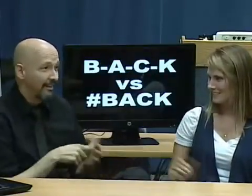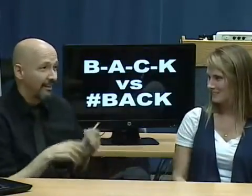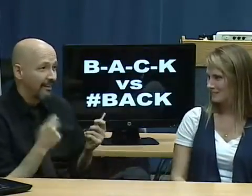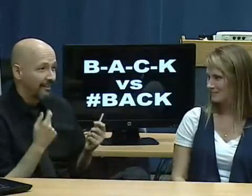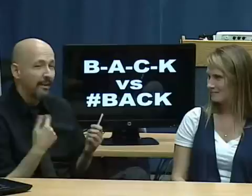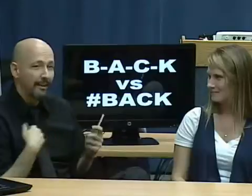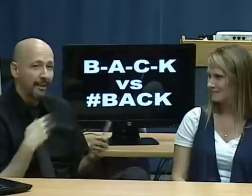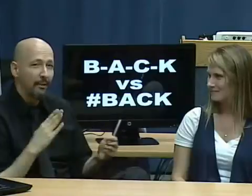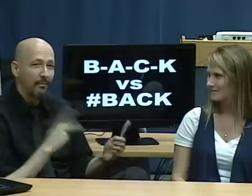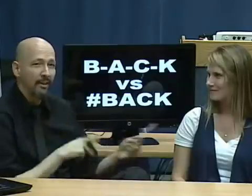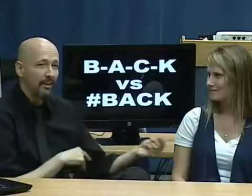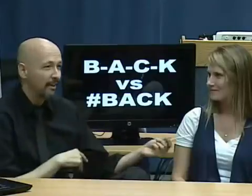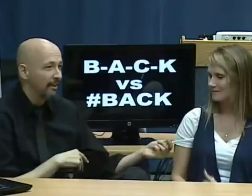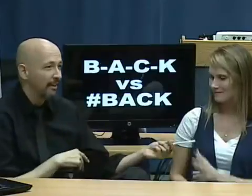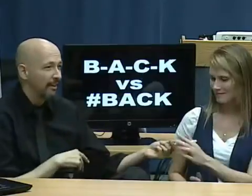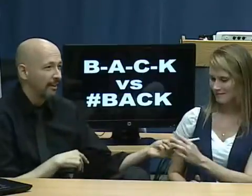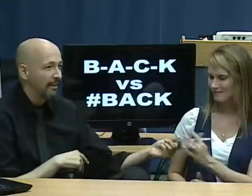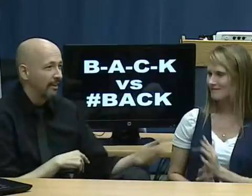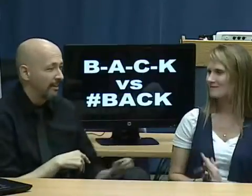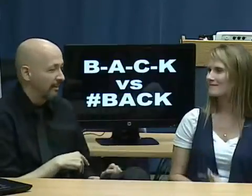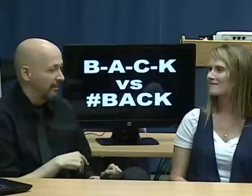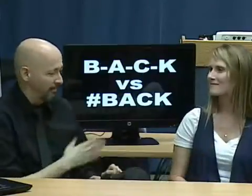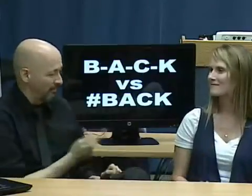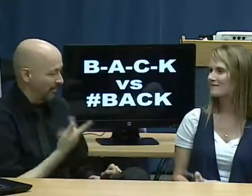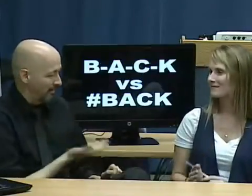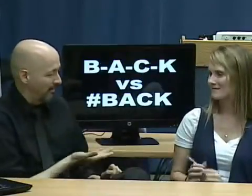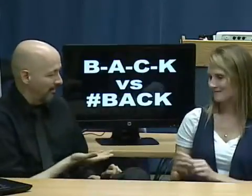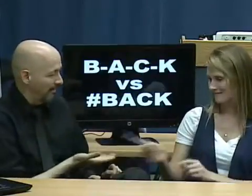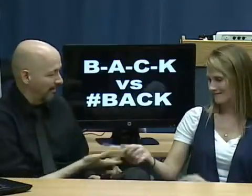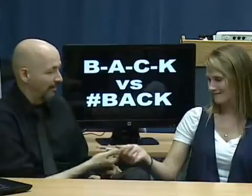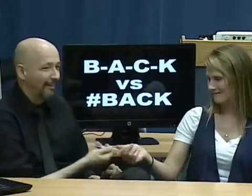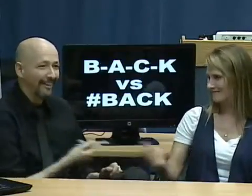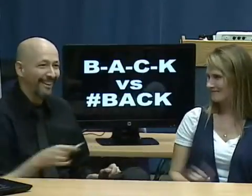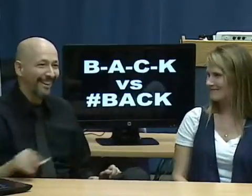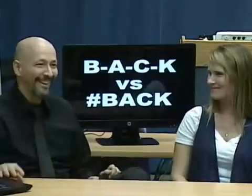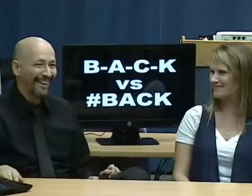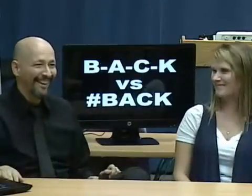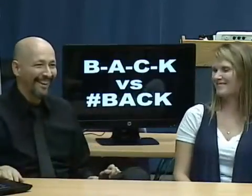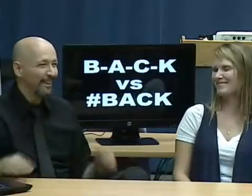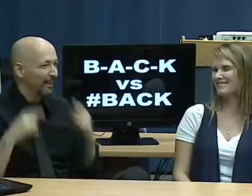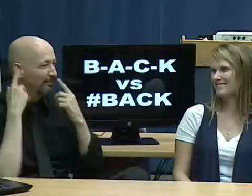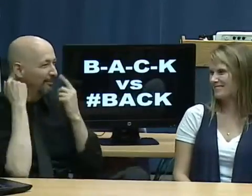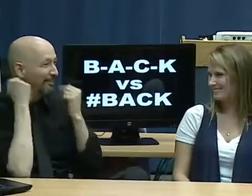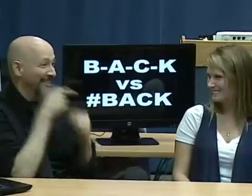Understand? Now I'll give it #BACK to her. #BACK to me. She's grinning.